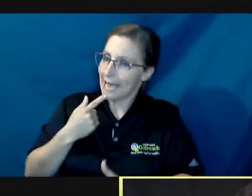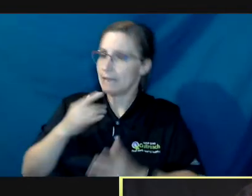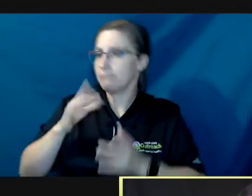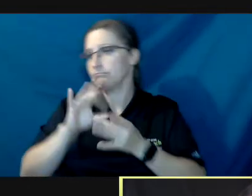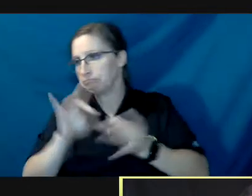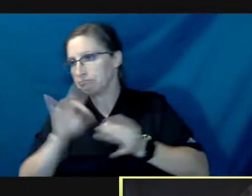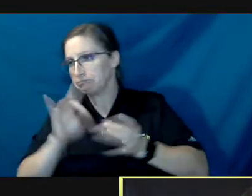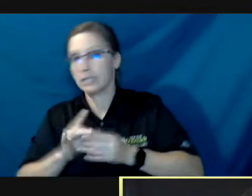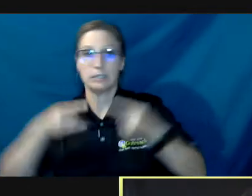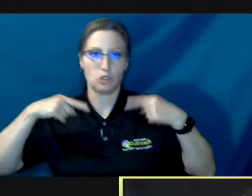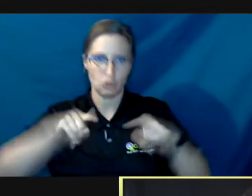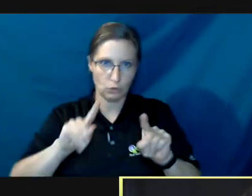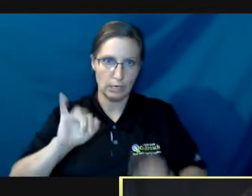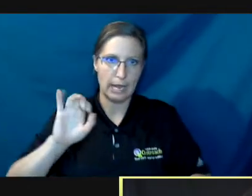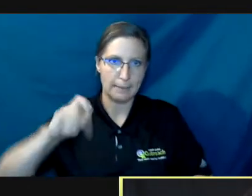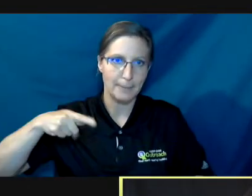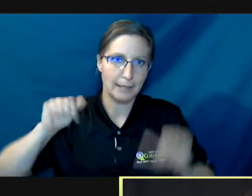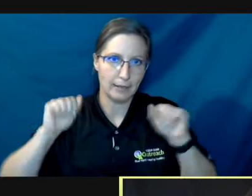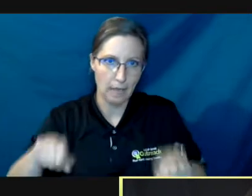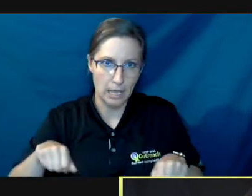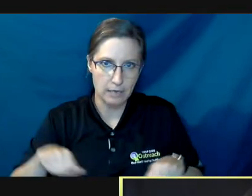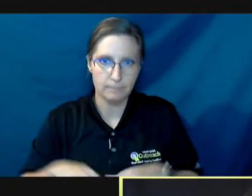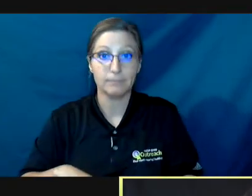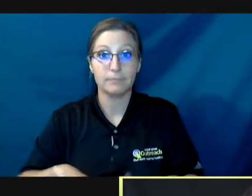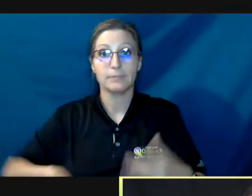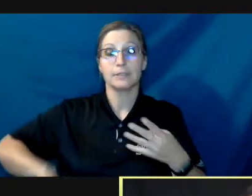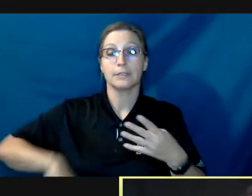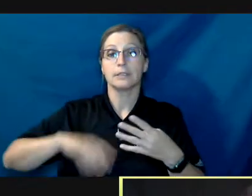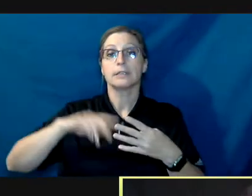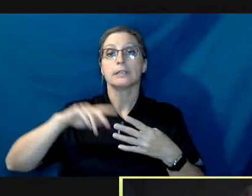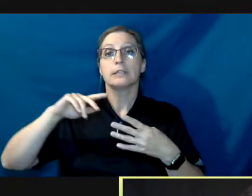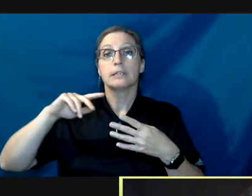But that second point, that second question is again